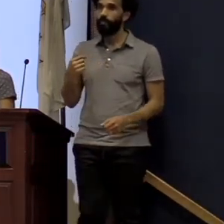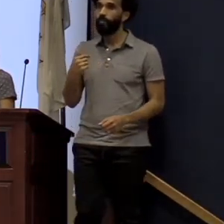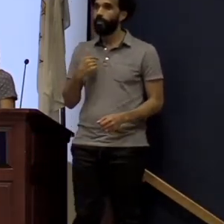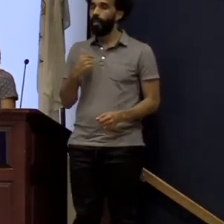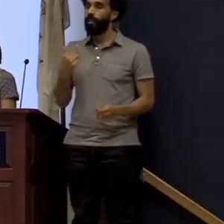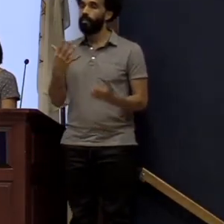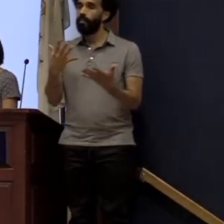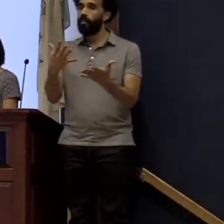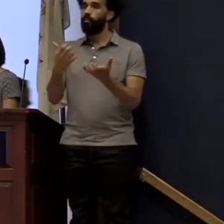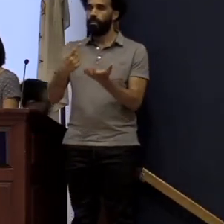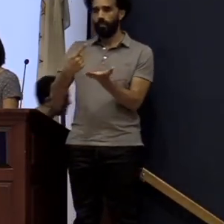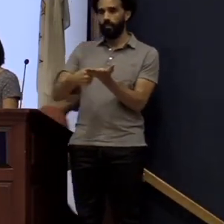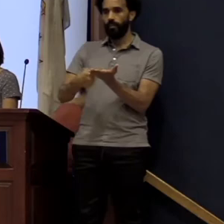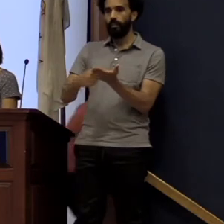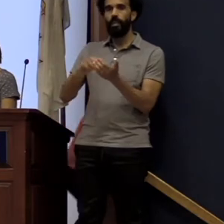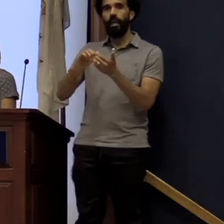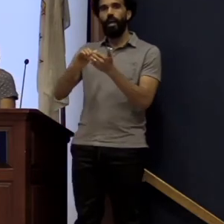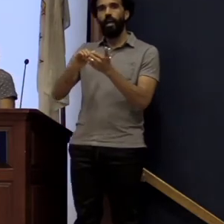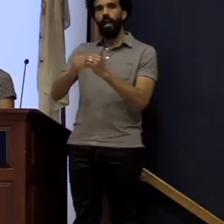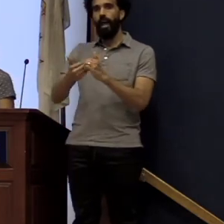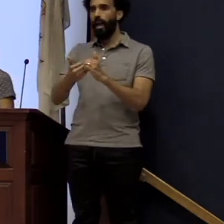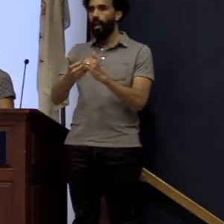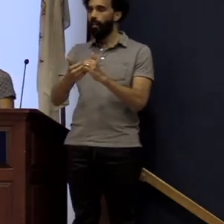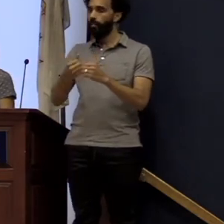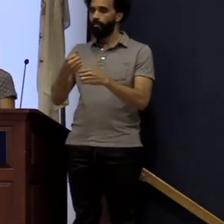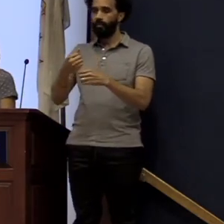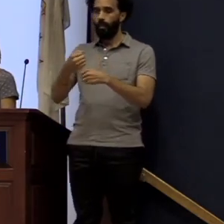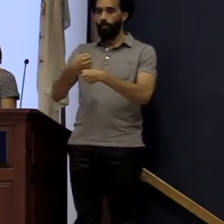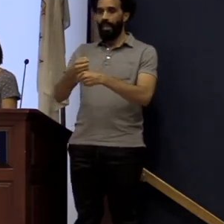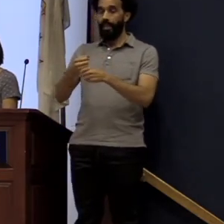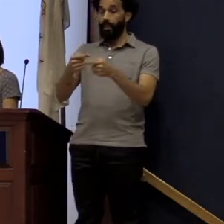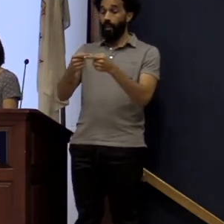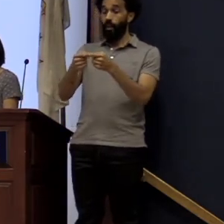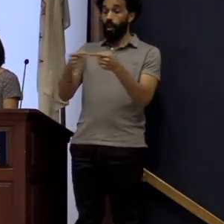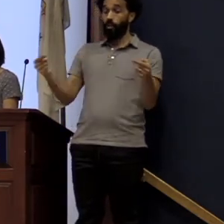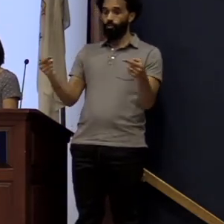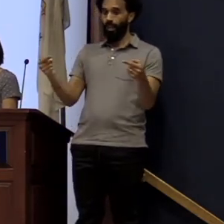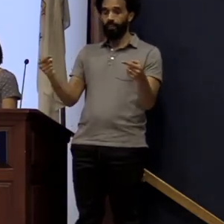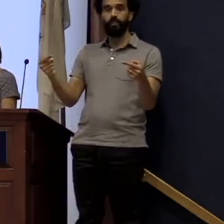how can we increase the contrast between the light that we have which is very small with the